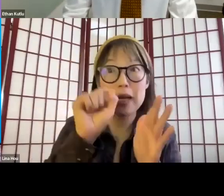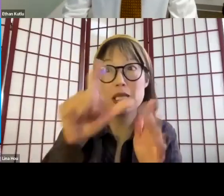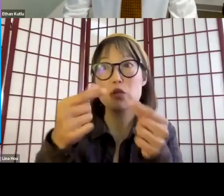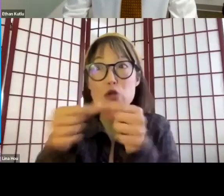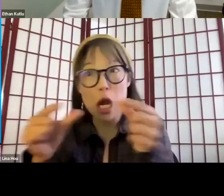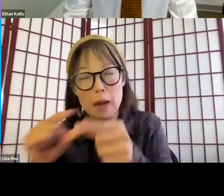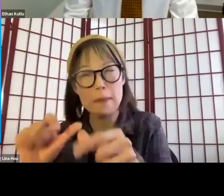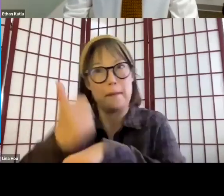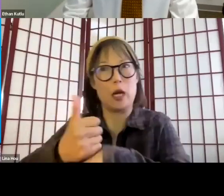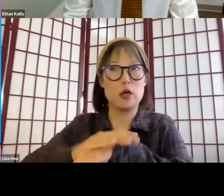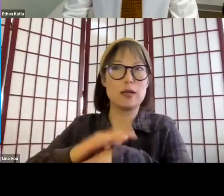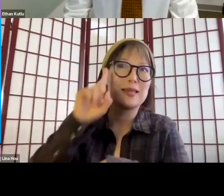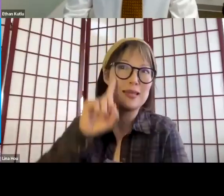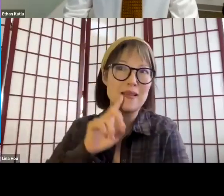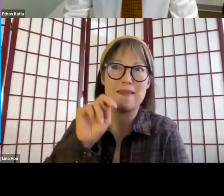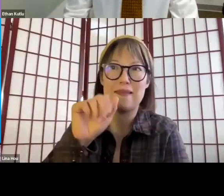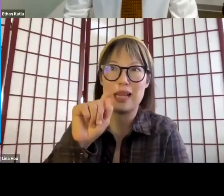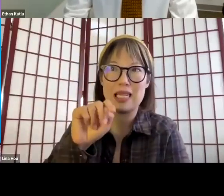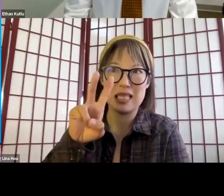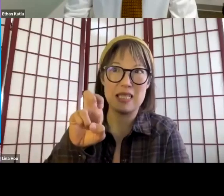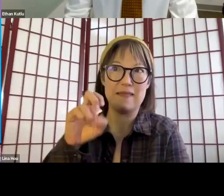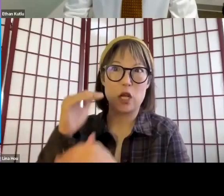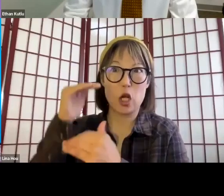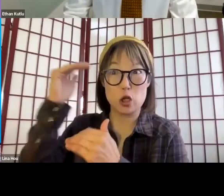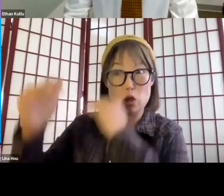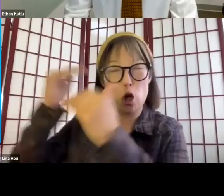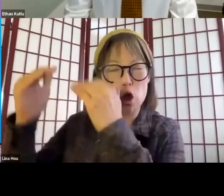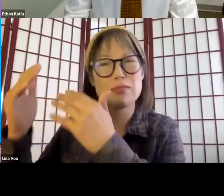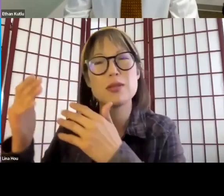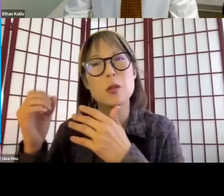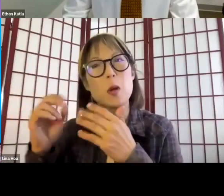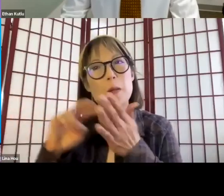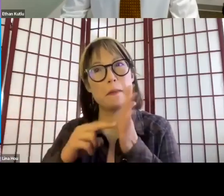"know about ESL grammar" based on deaf native adults.